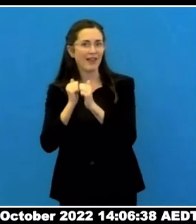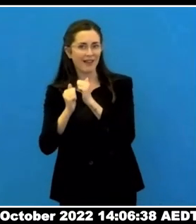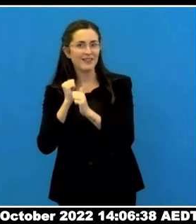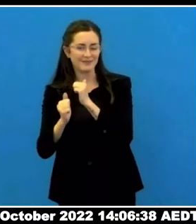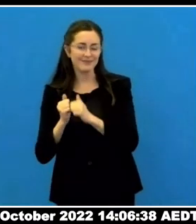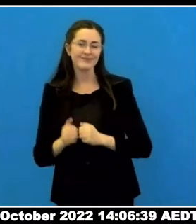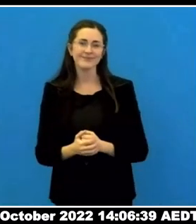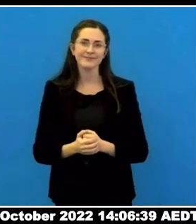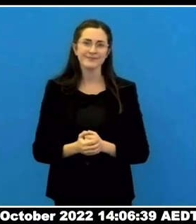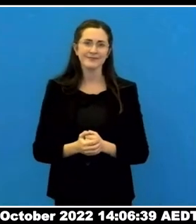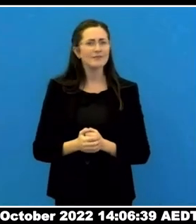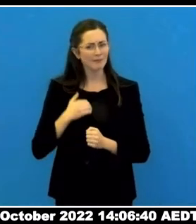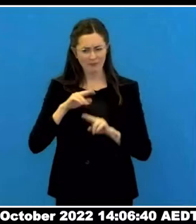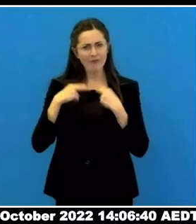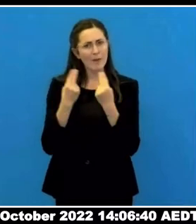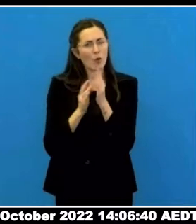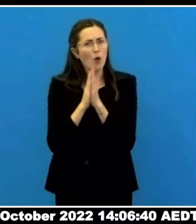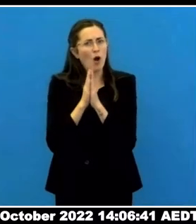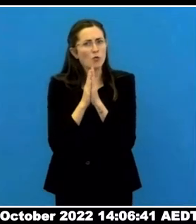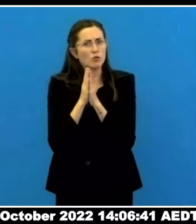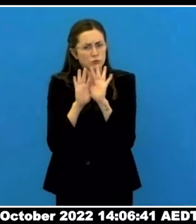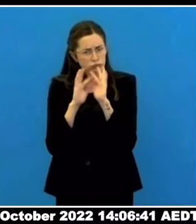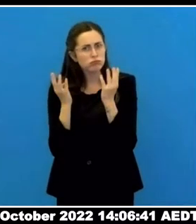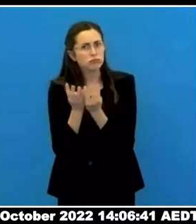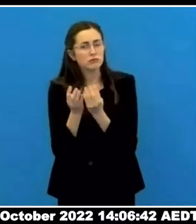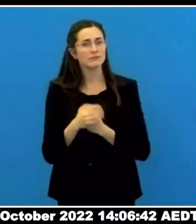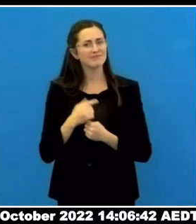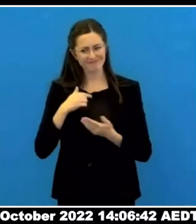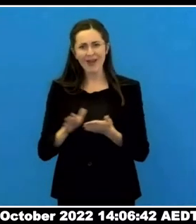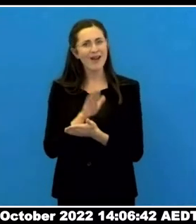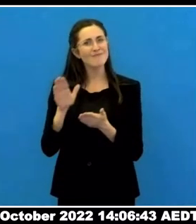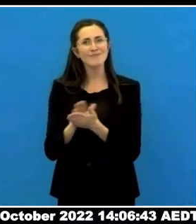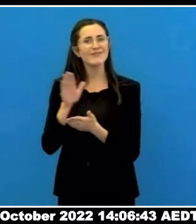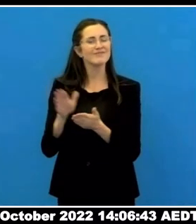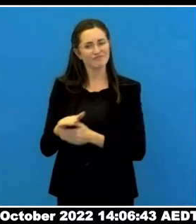I am very close to my family, and I had a happy childhood growing up.